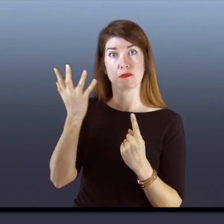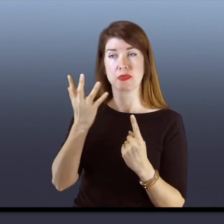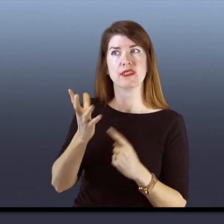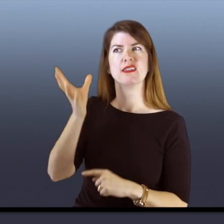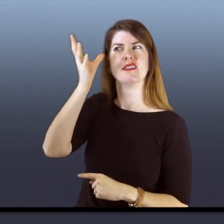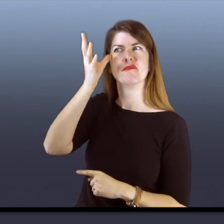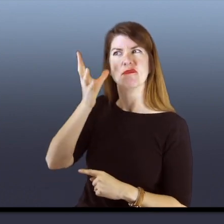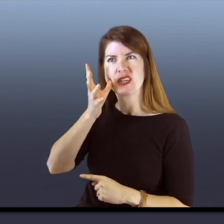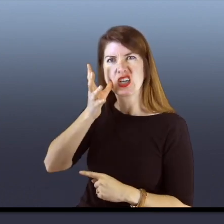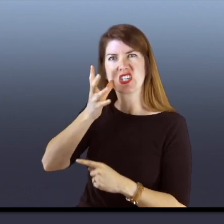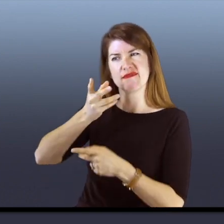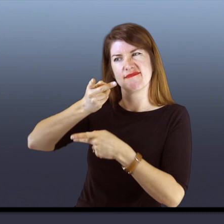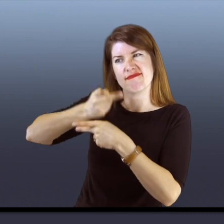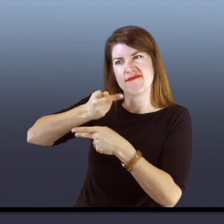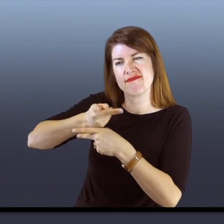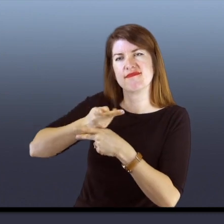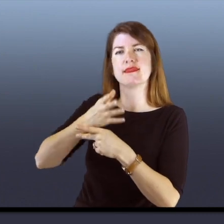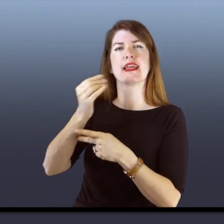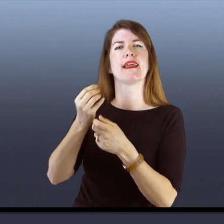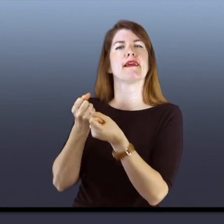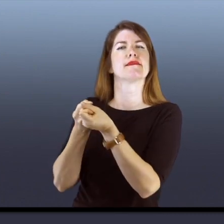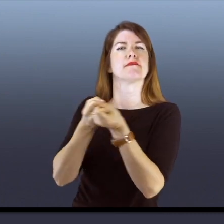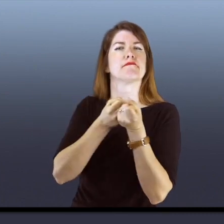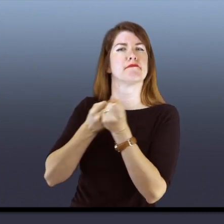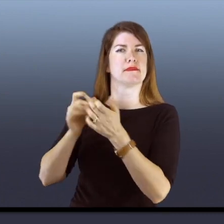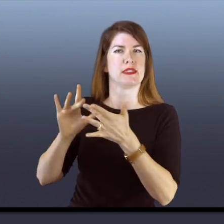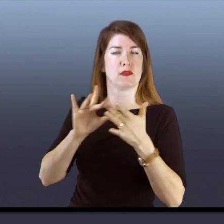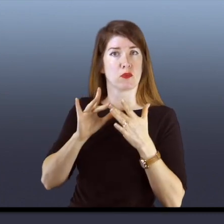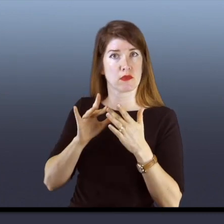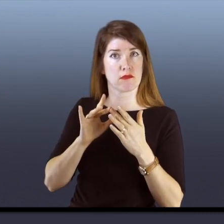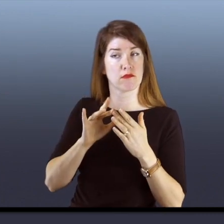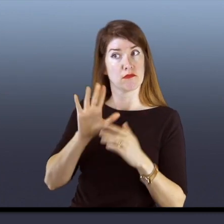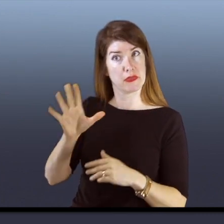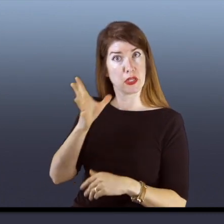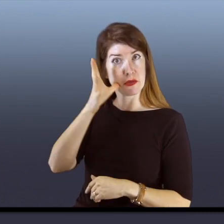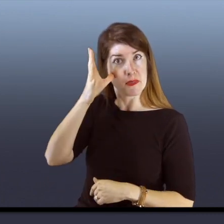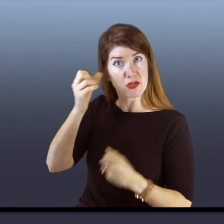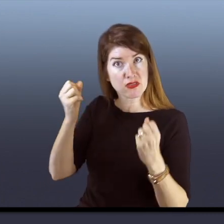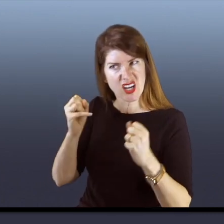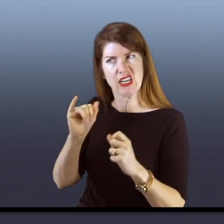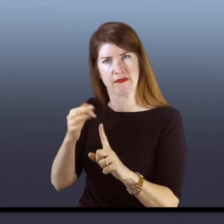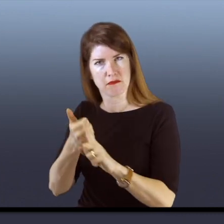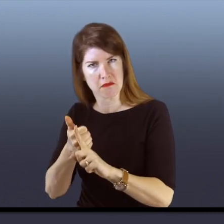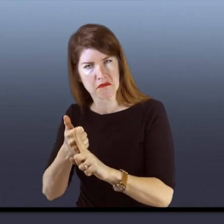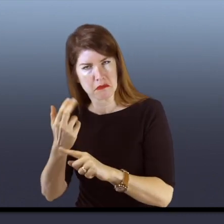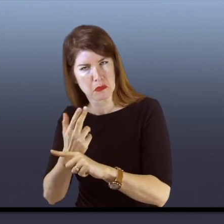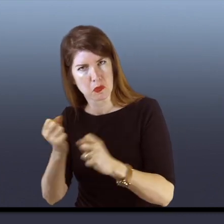Did their parents sign -- did they use sign language? Did their caregiver support them? Did they accept their hearing loss?